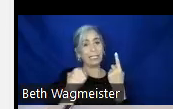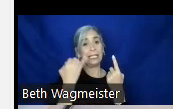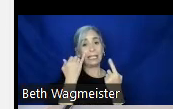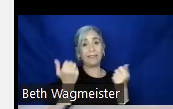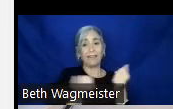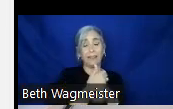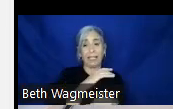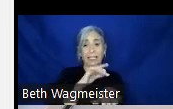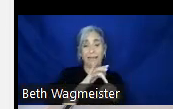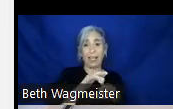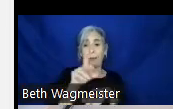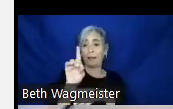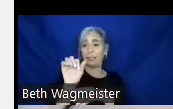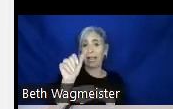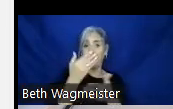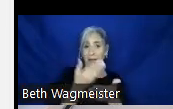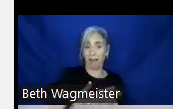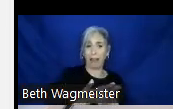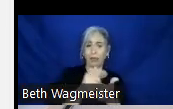you might be able to write a lot of rules that are like hey,